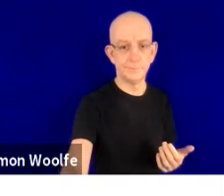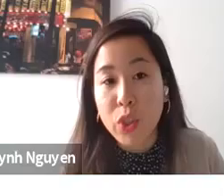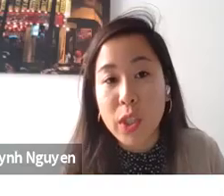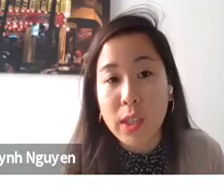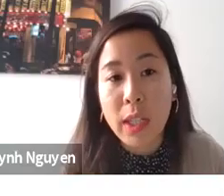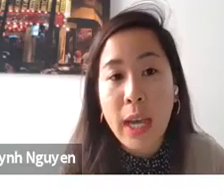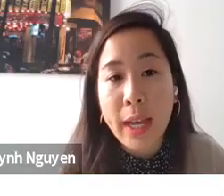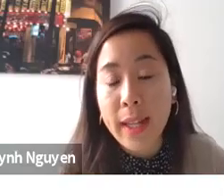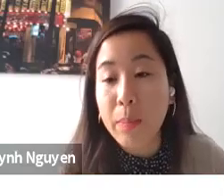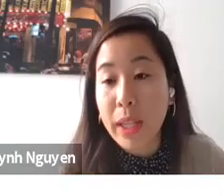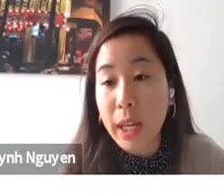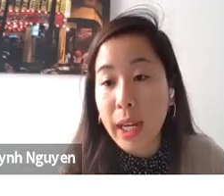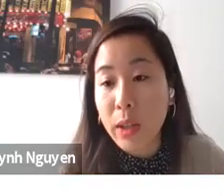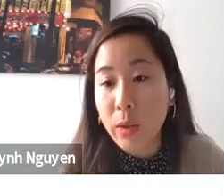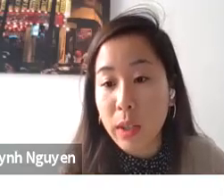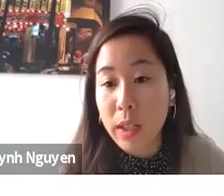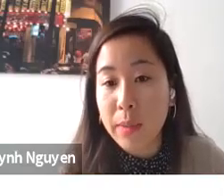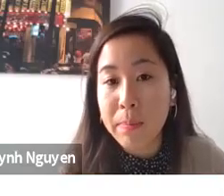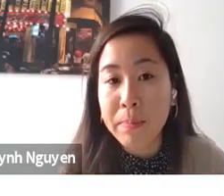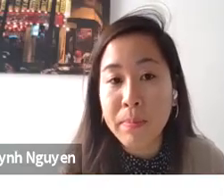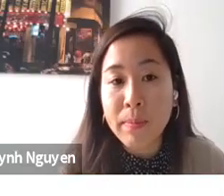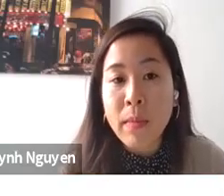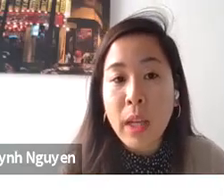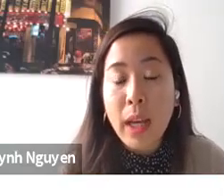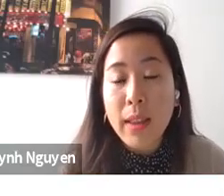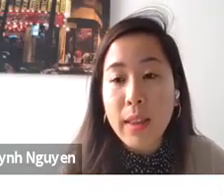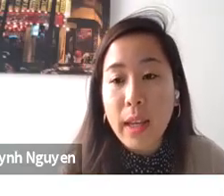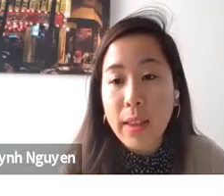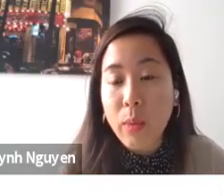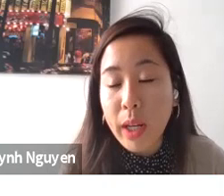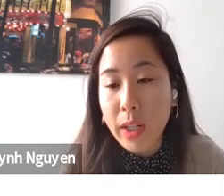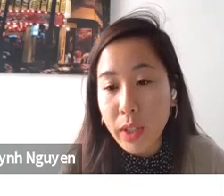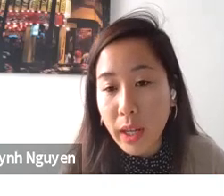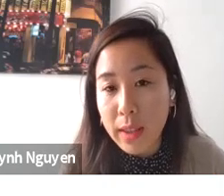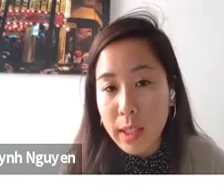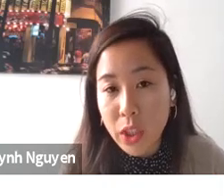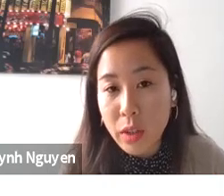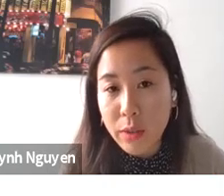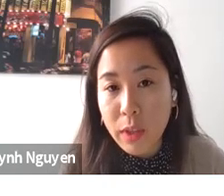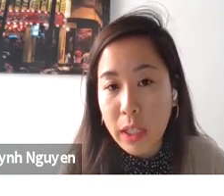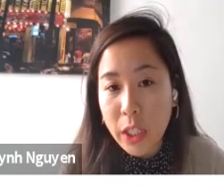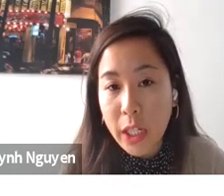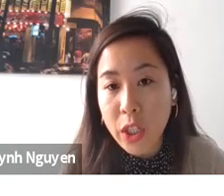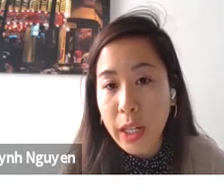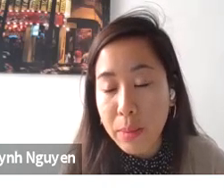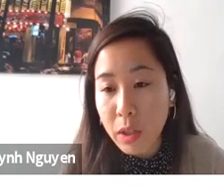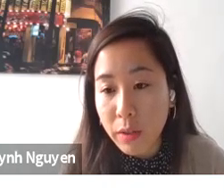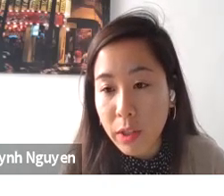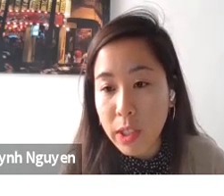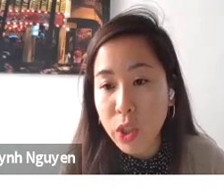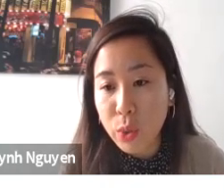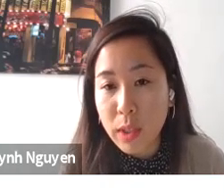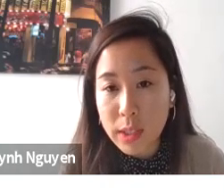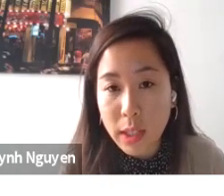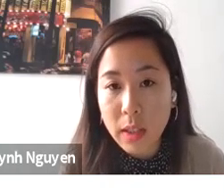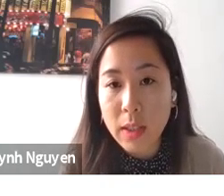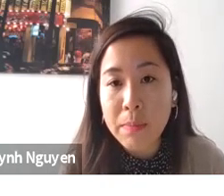that was just held by the ILO at the 109th session of the International Labor Conference in June this year